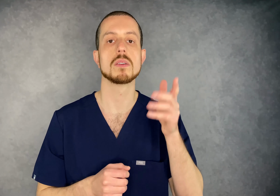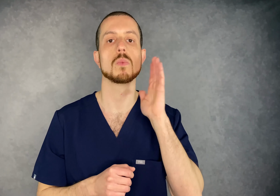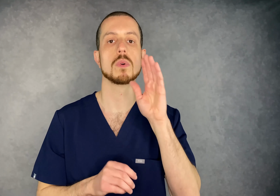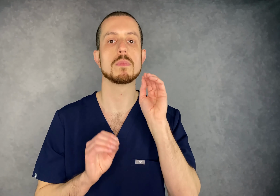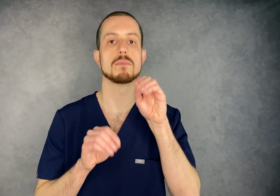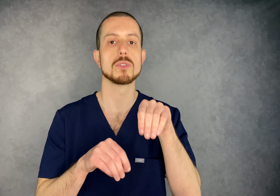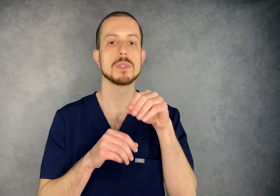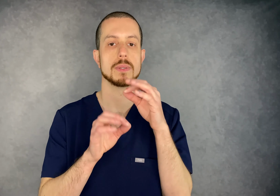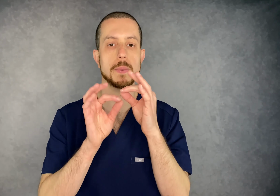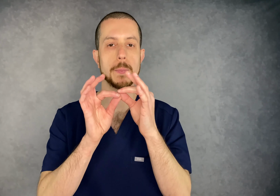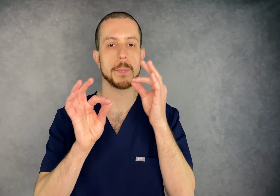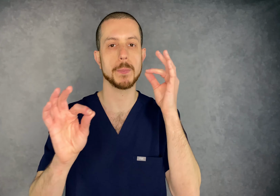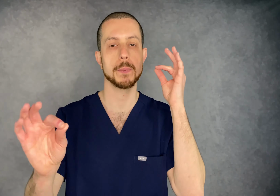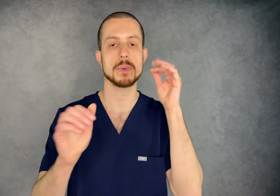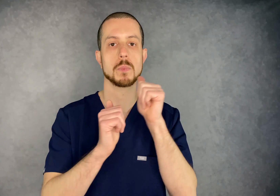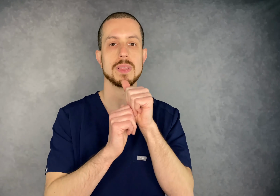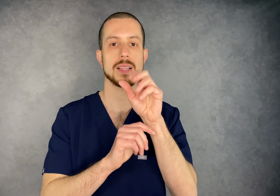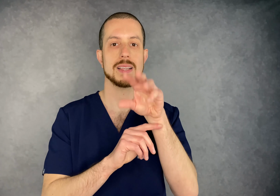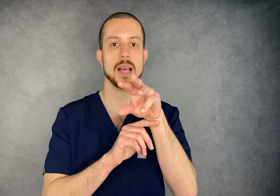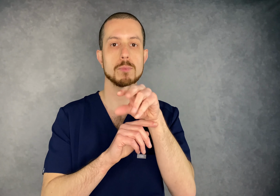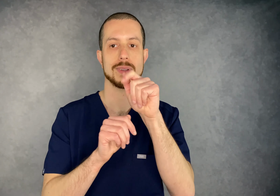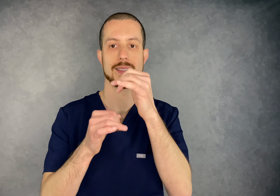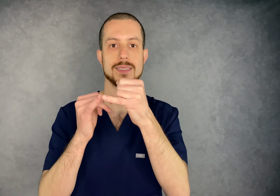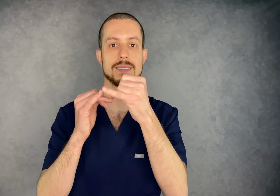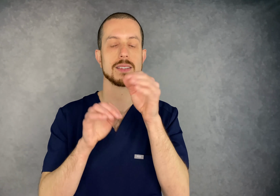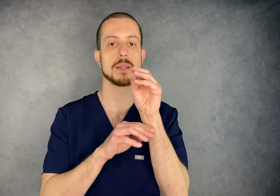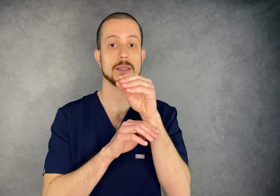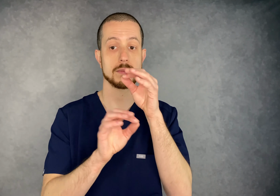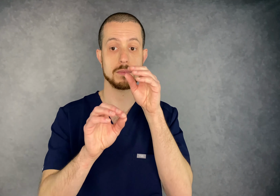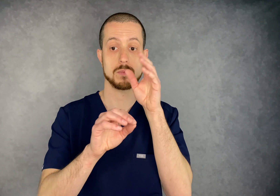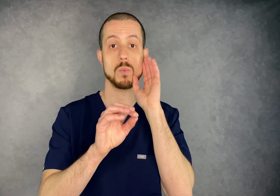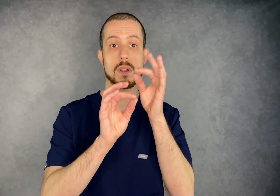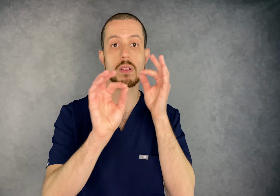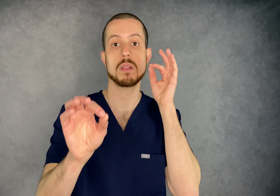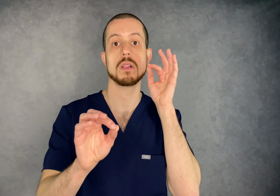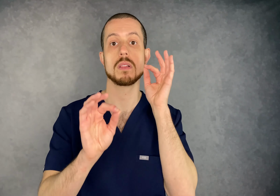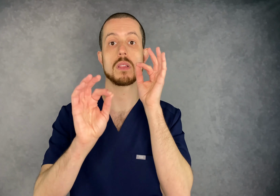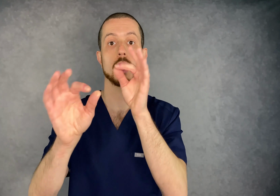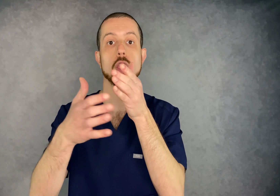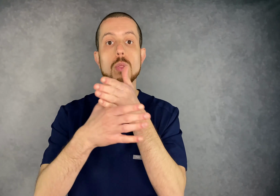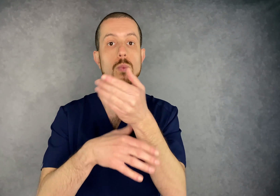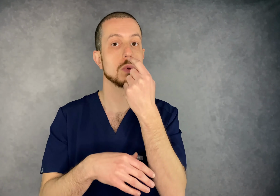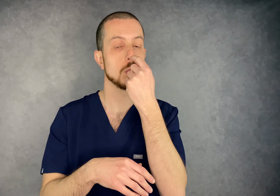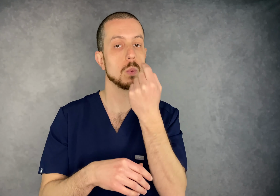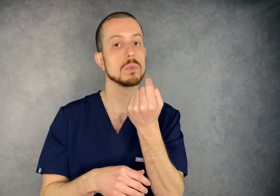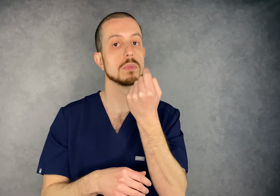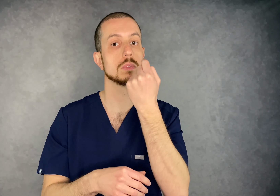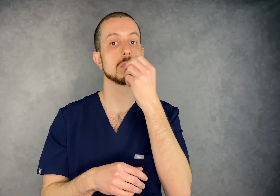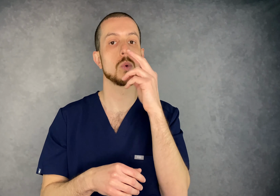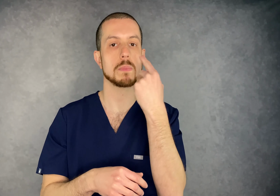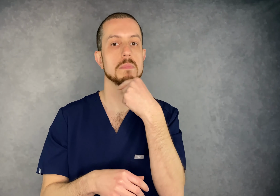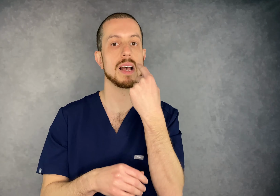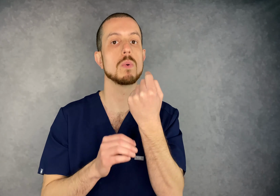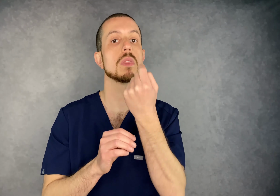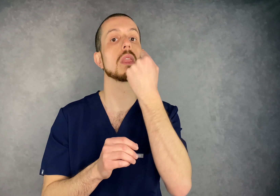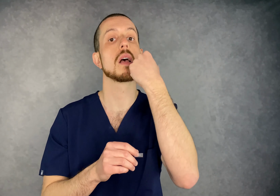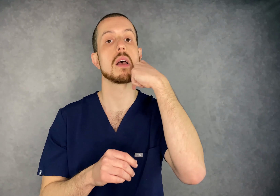A very thin cable with a camera is inserted through the nose or mouth all the way down